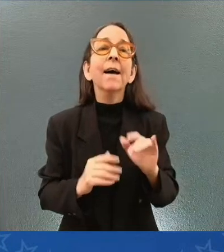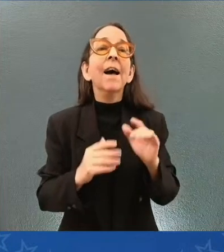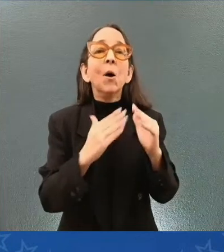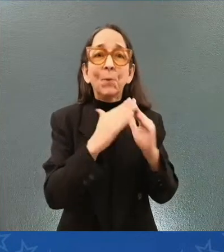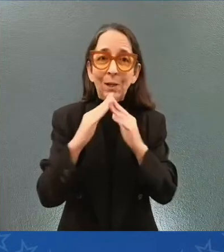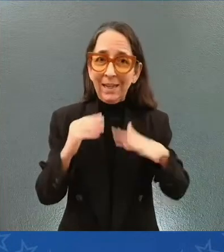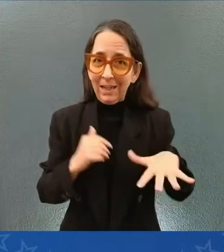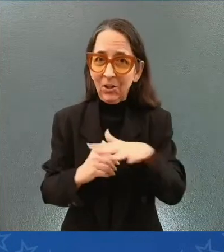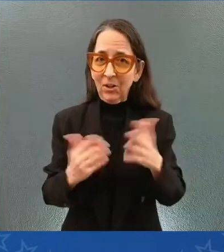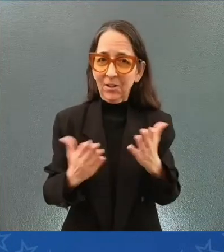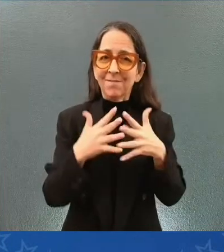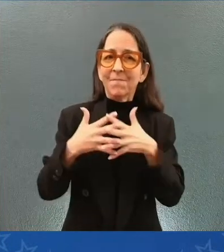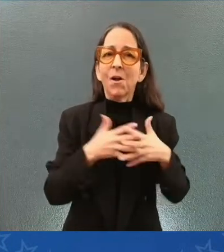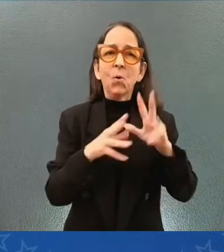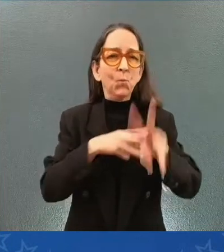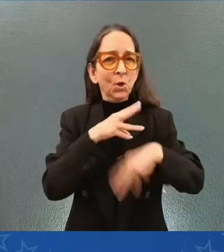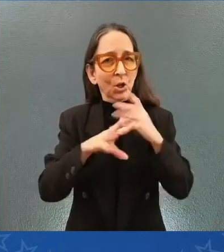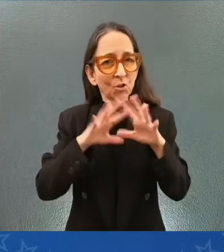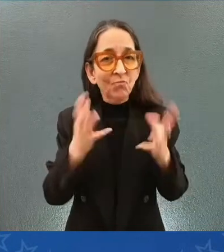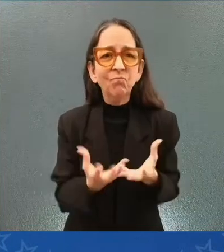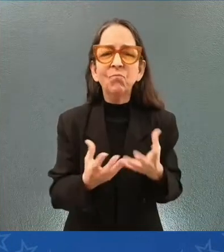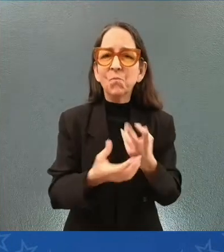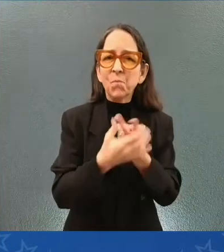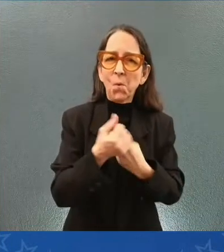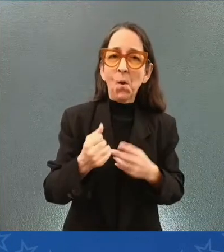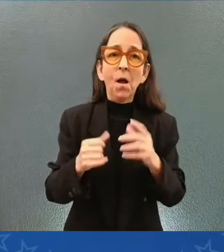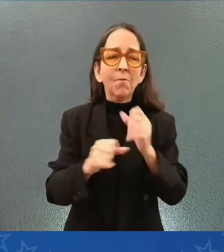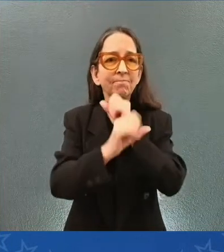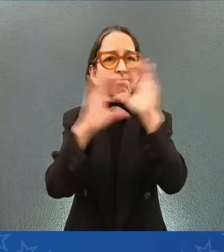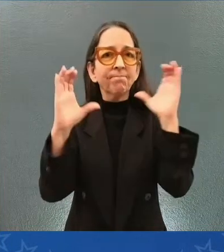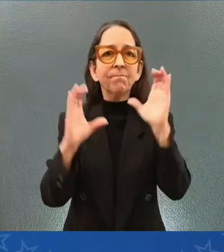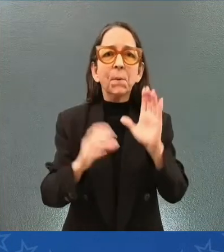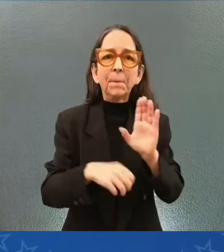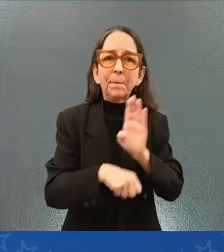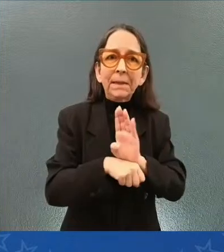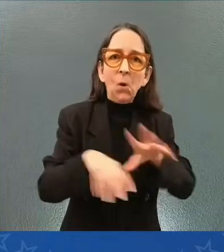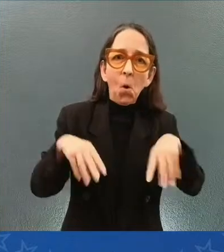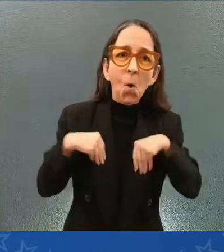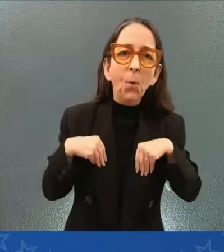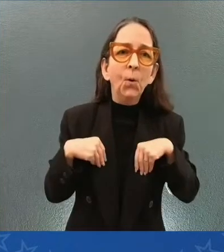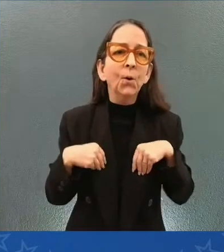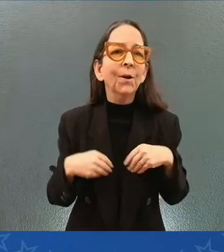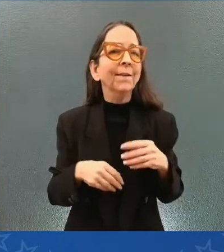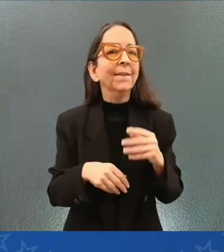His strong character, unraveling resolve, and indisputable effectiveness and fighting for love and equality